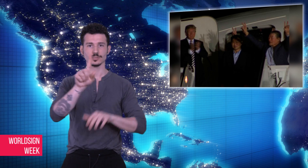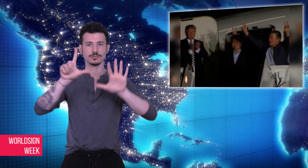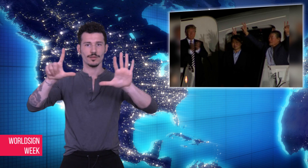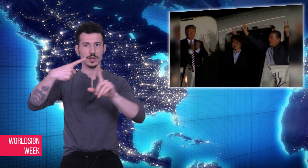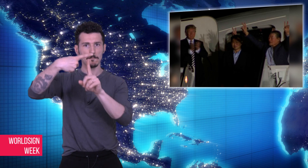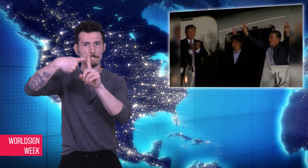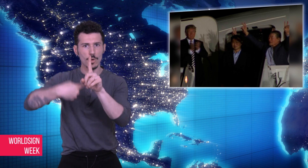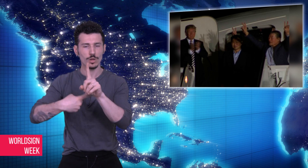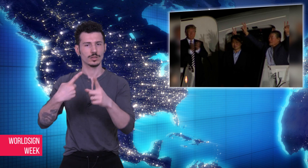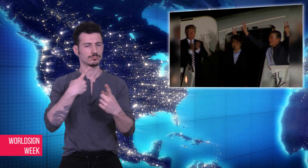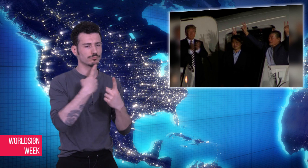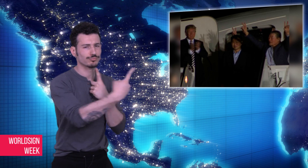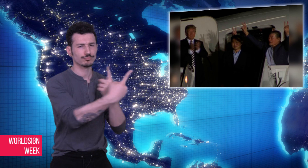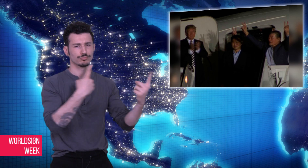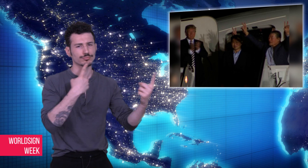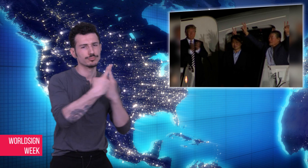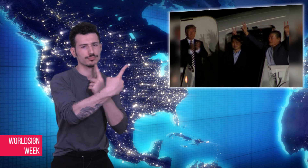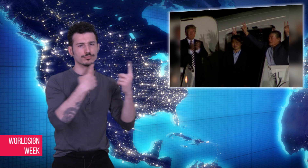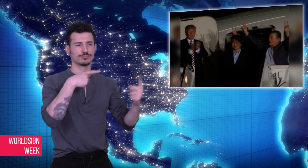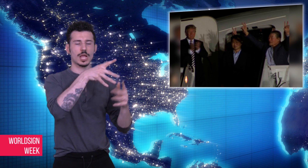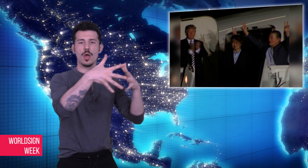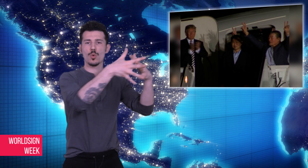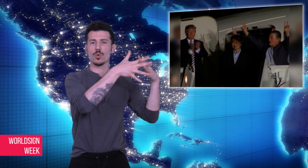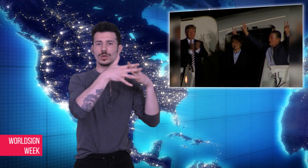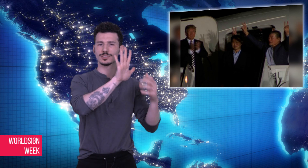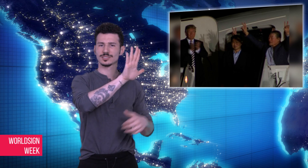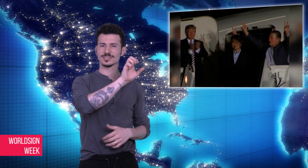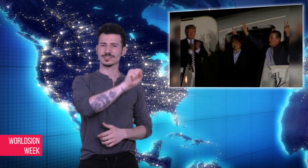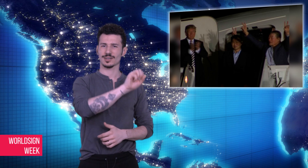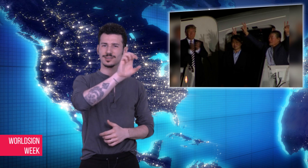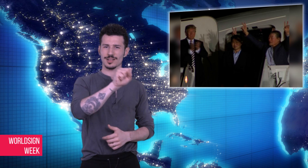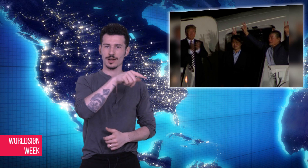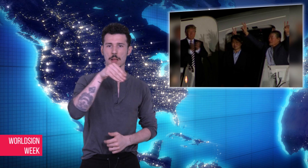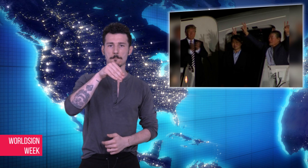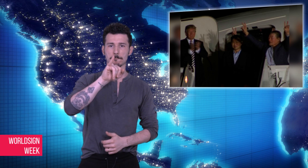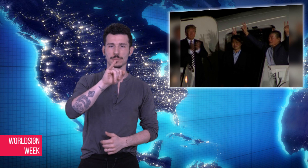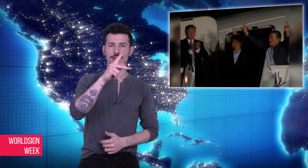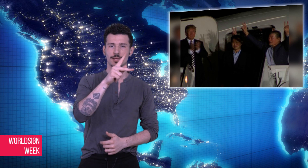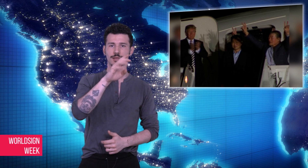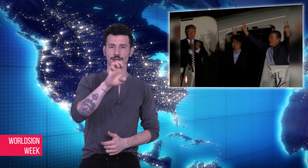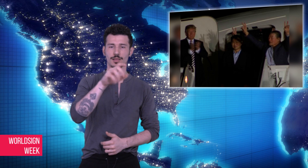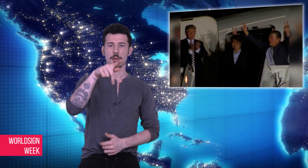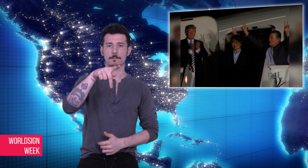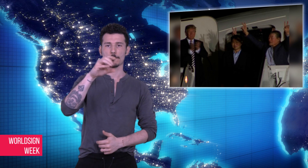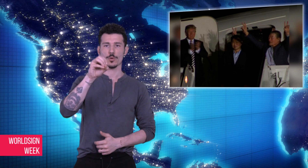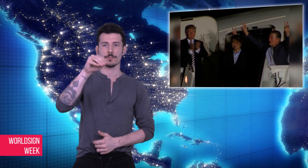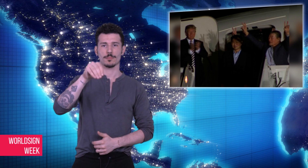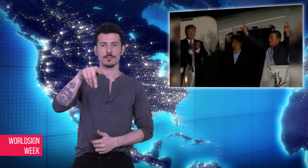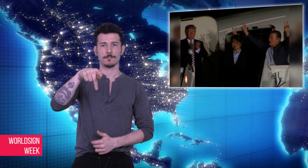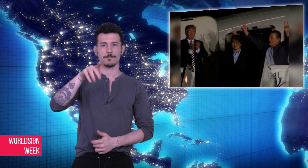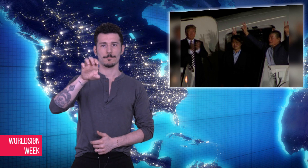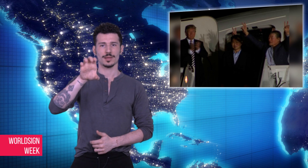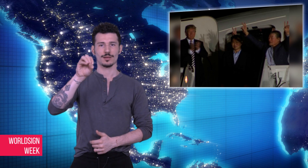month negotiation between the US secretary of state, Mike Pompeo,